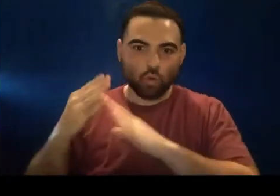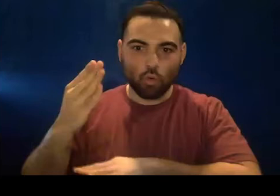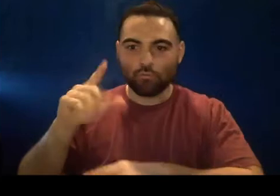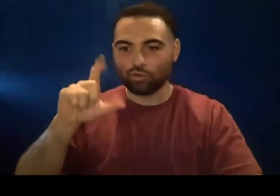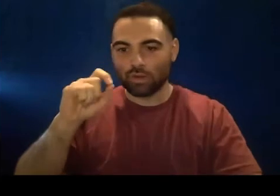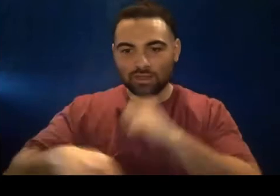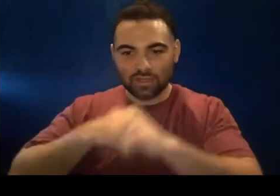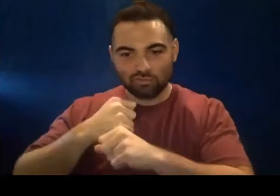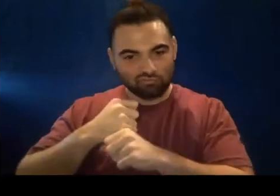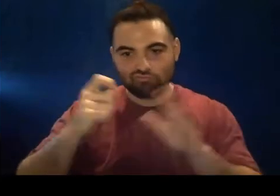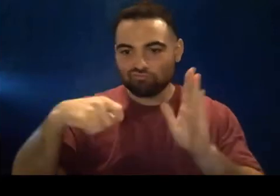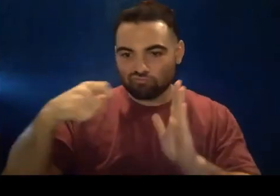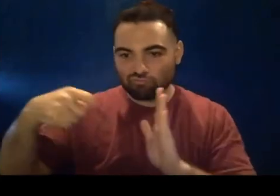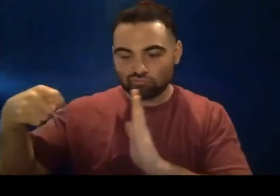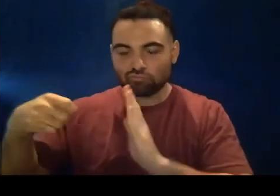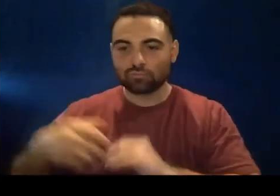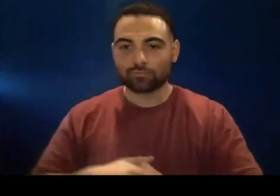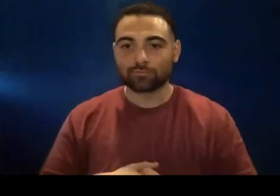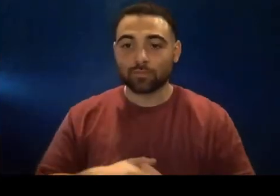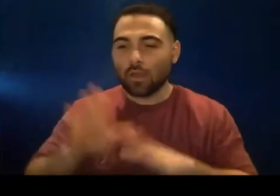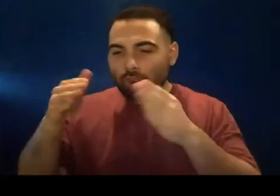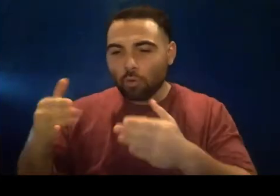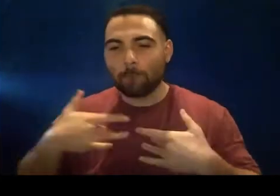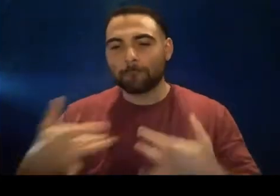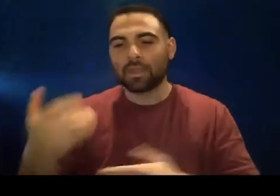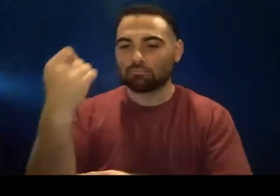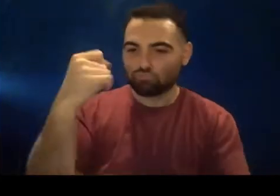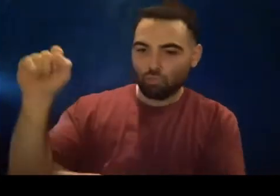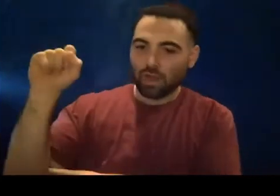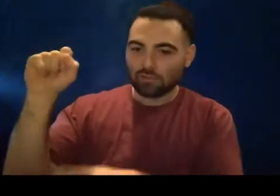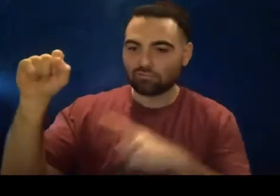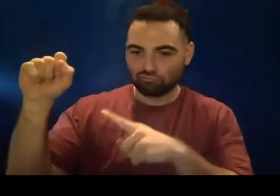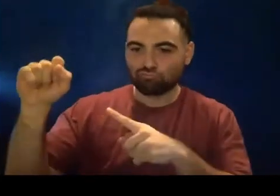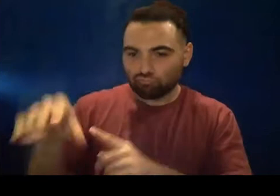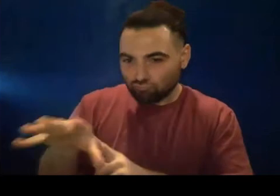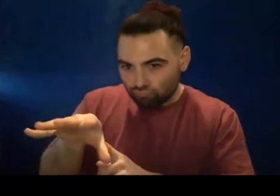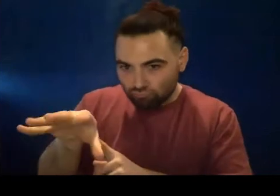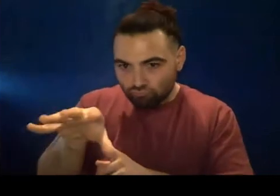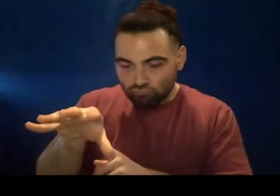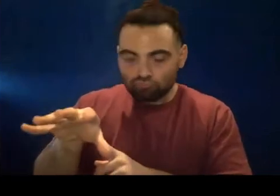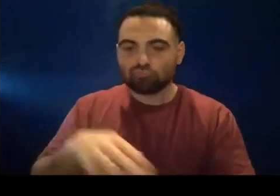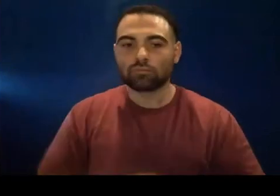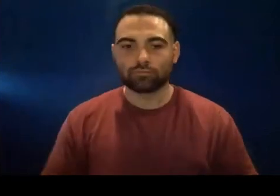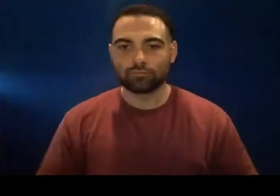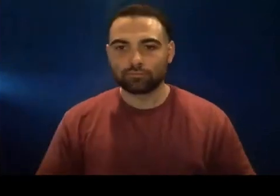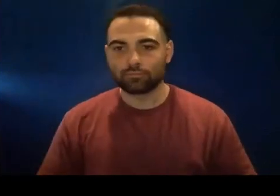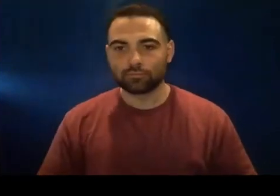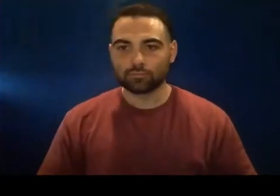My main focus has been on protest movements and activists in general with a lot of emphasis